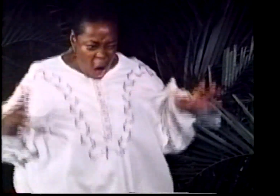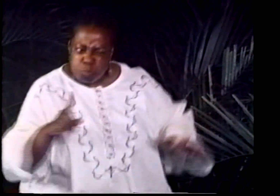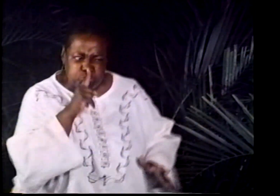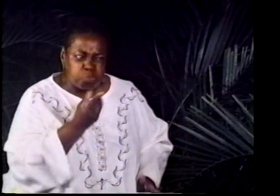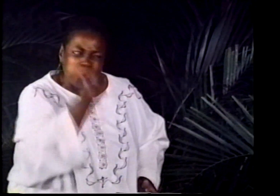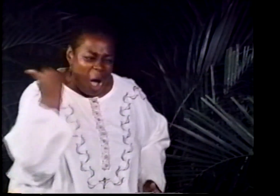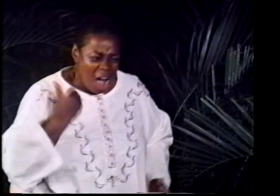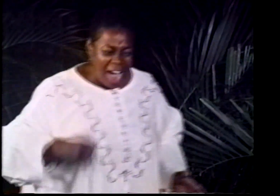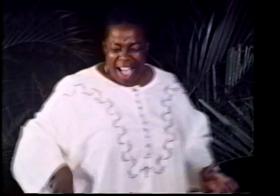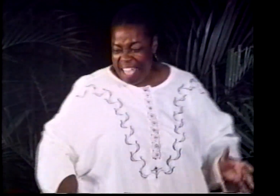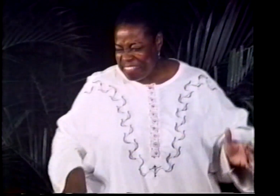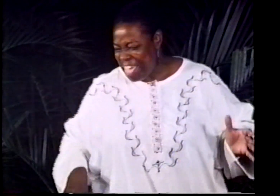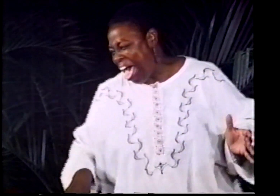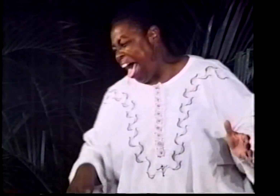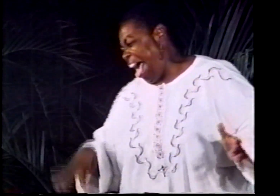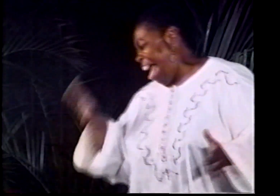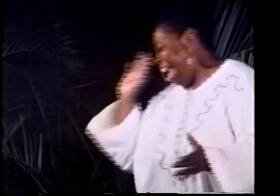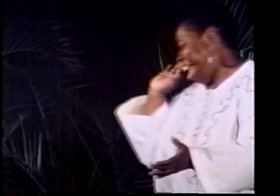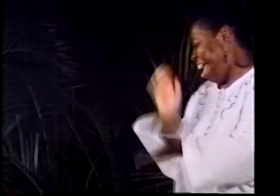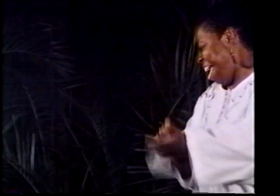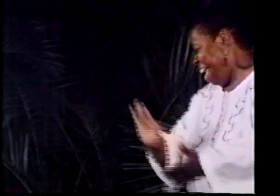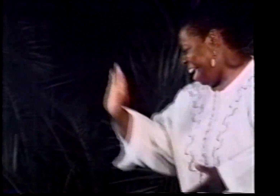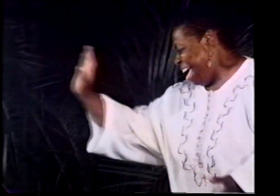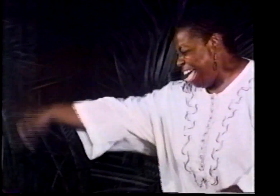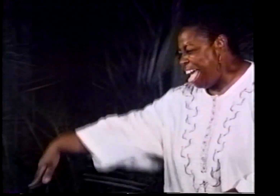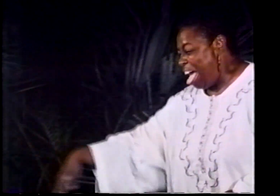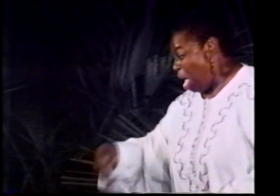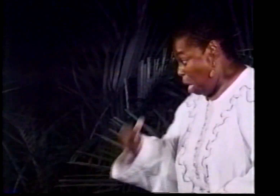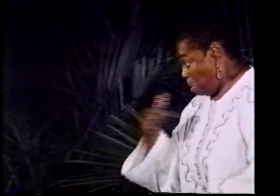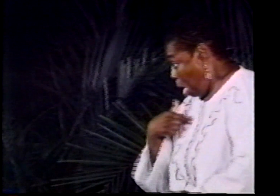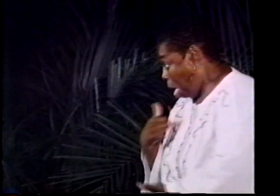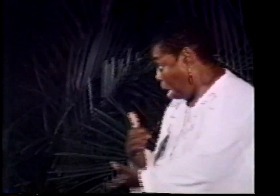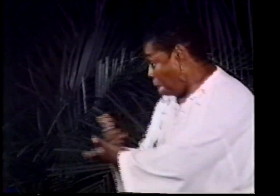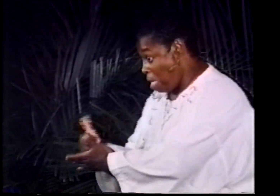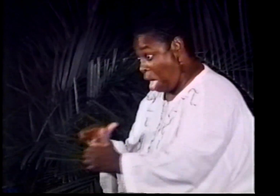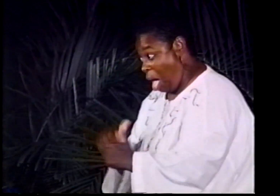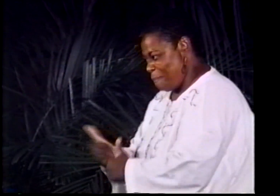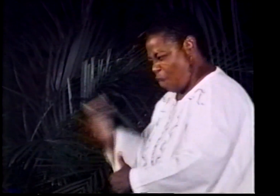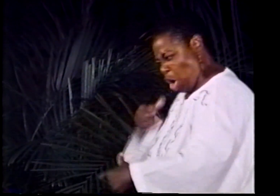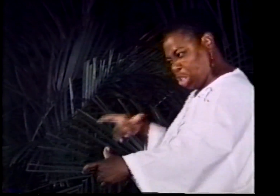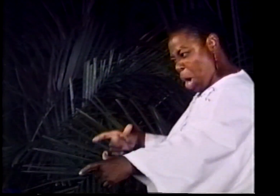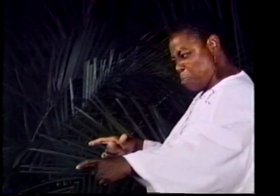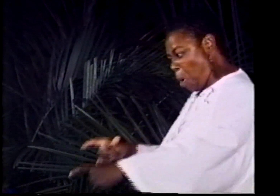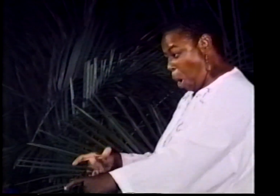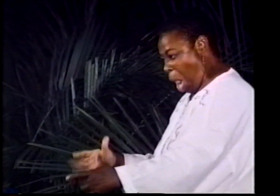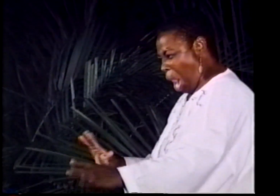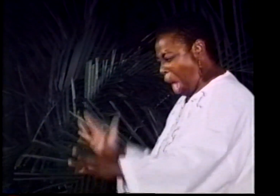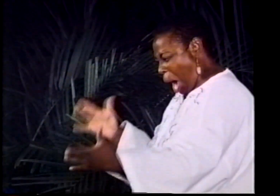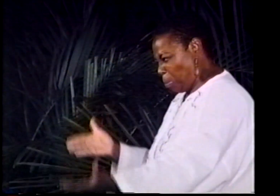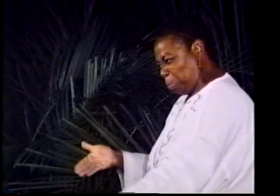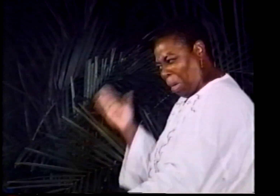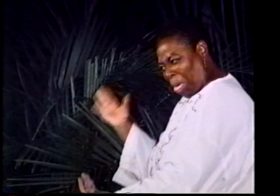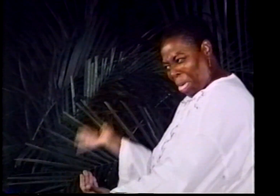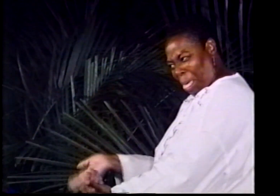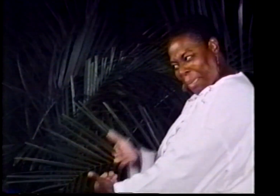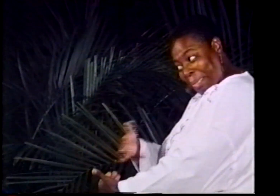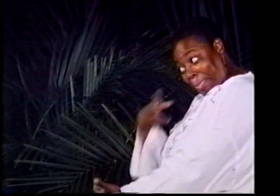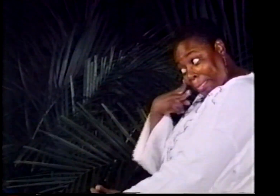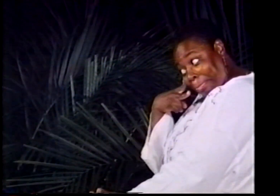You told me you were going to help me. What are you doing? You started to eat it.” Well, the beetle said, “Well, I gave you a hand didn’t it.